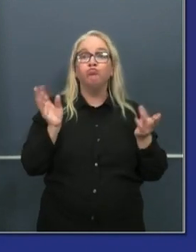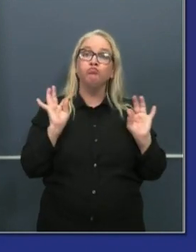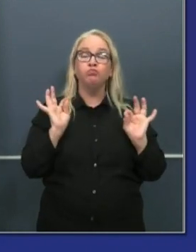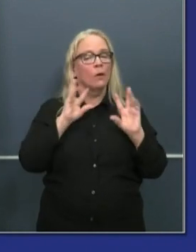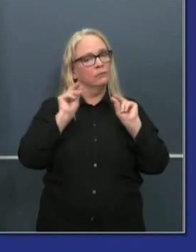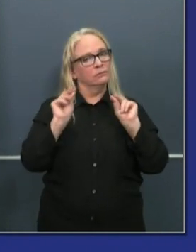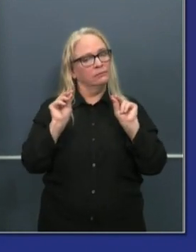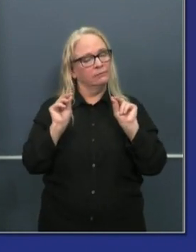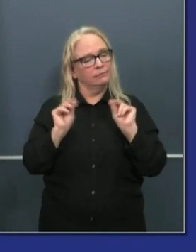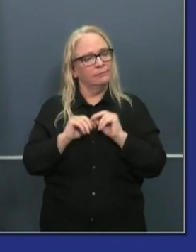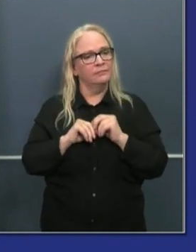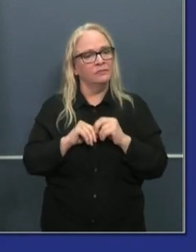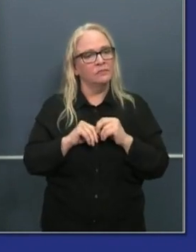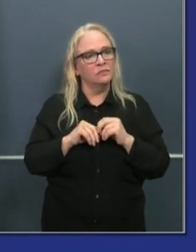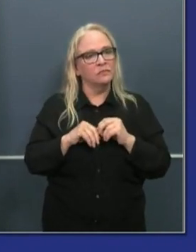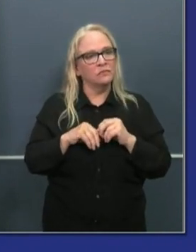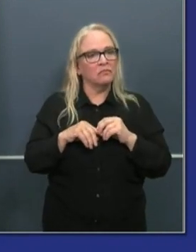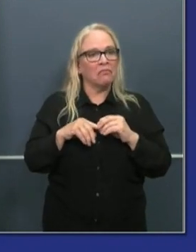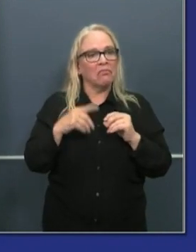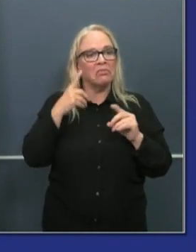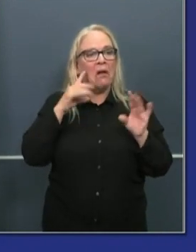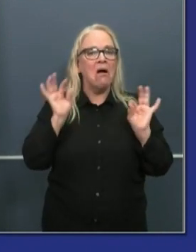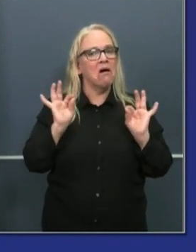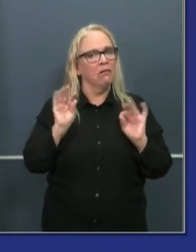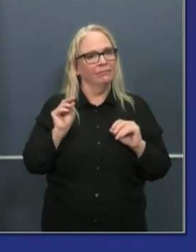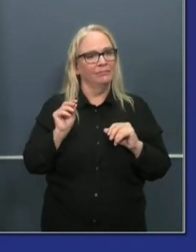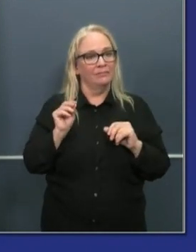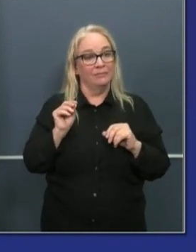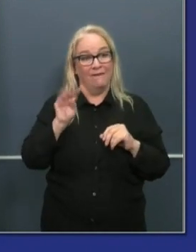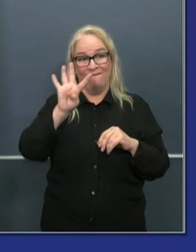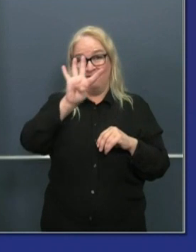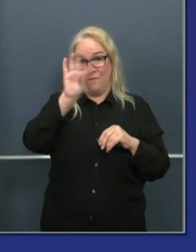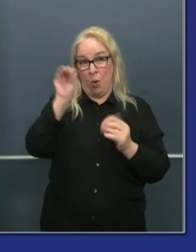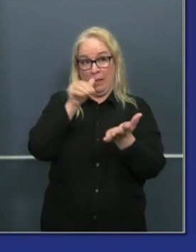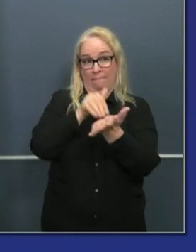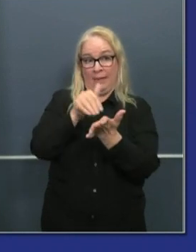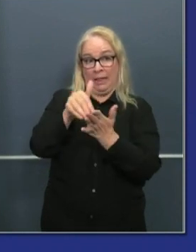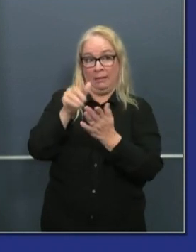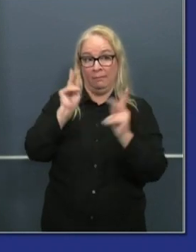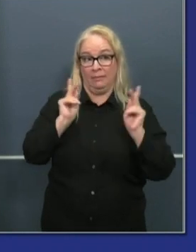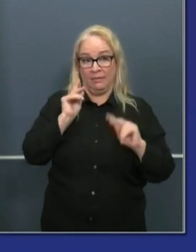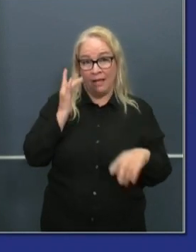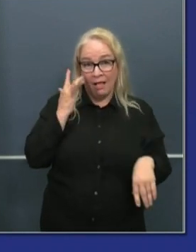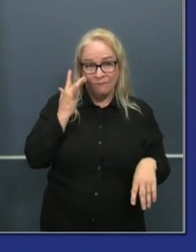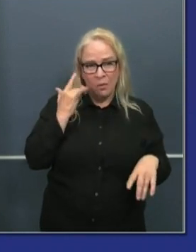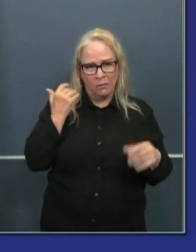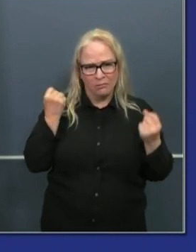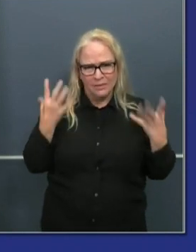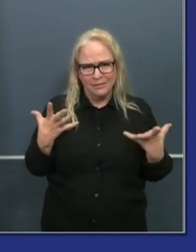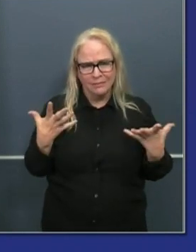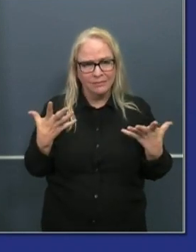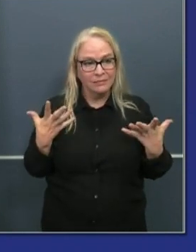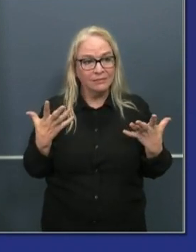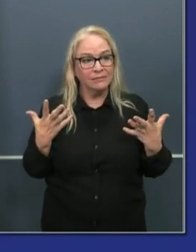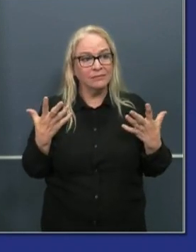ISSUE OF ENFORCEMENT. ENFORCEMENT IS A DIFFICULT ONE AND I AM NOT NAIVE ABOUT THAT AND NOT BY ANY STRETCH OF THE